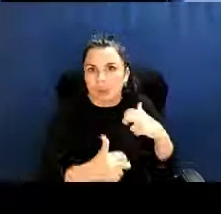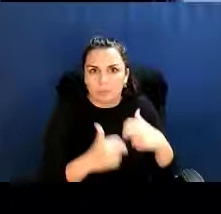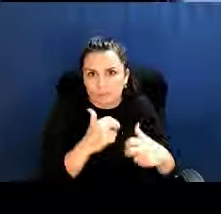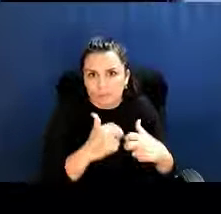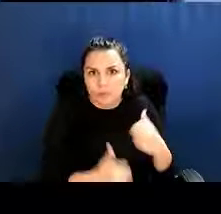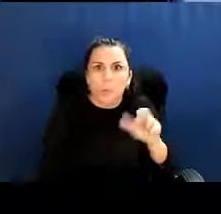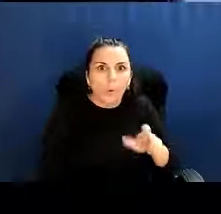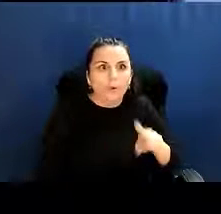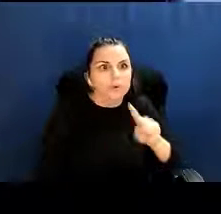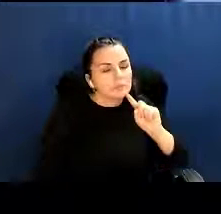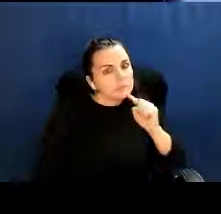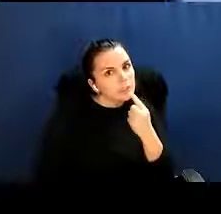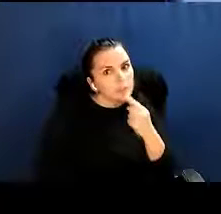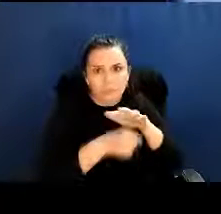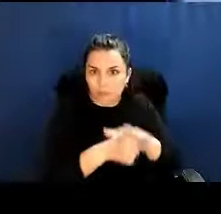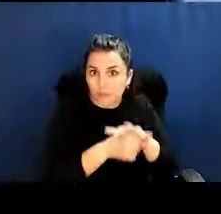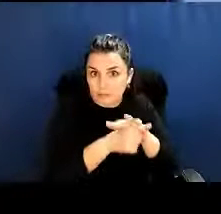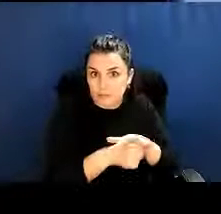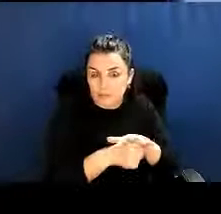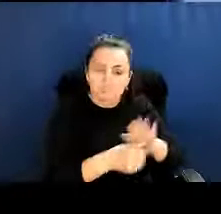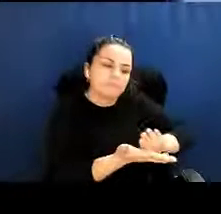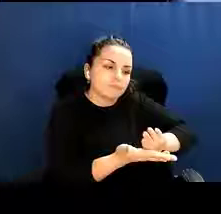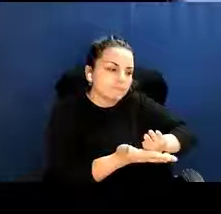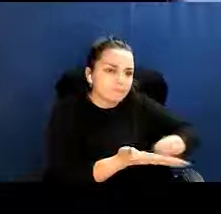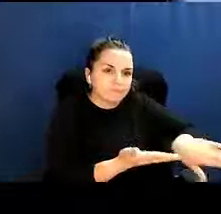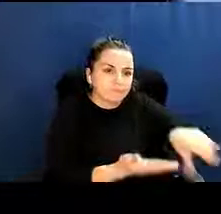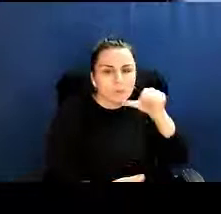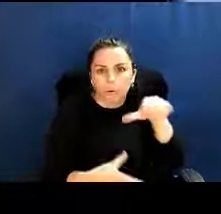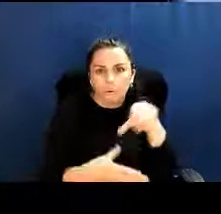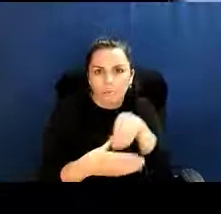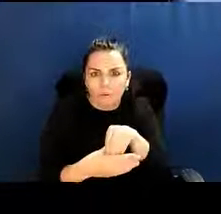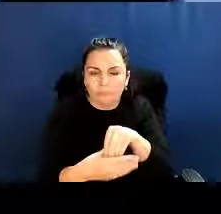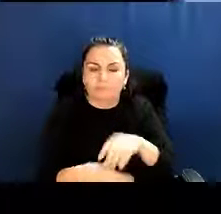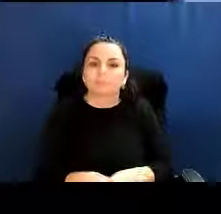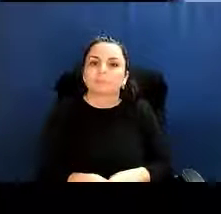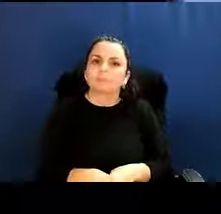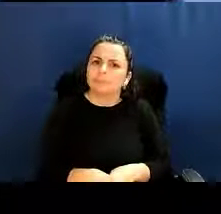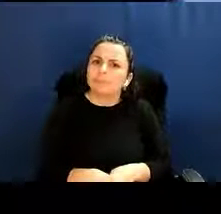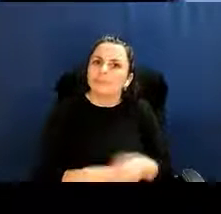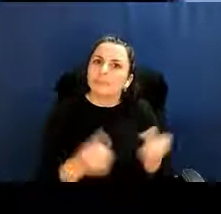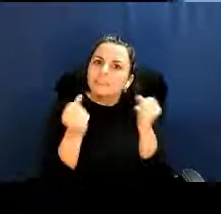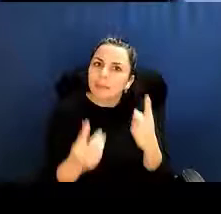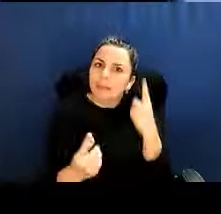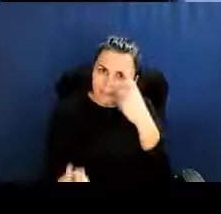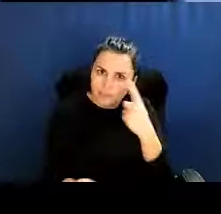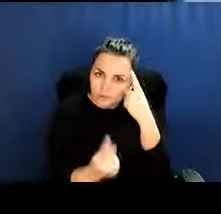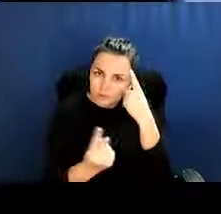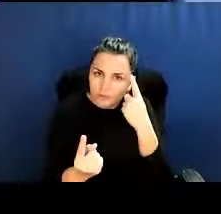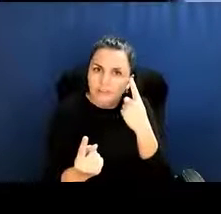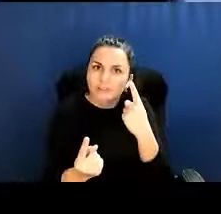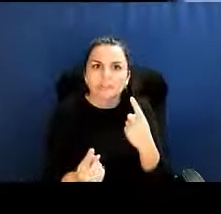And of course these are just some of the many considerations that may be applicable to the planned or the proposed research.